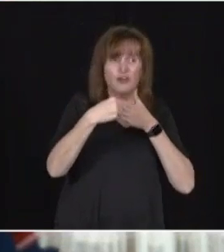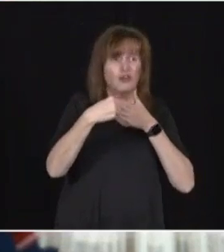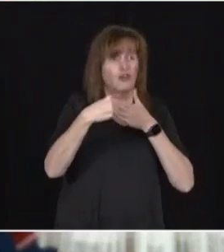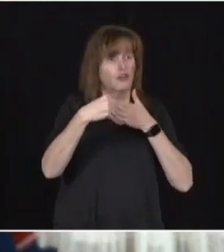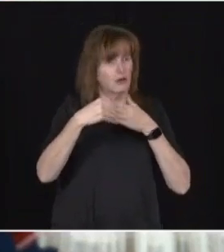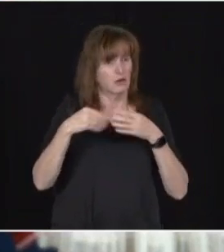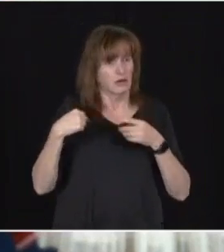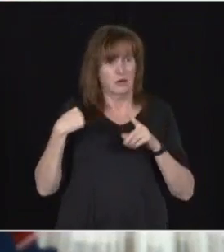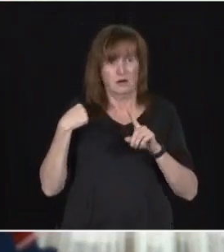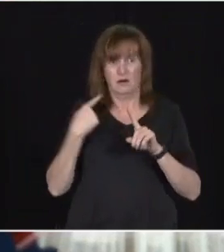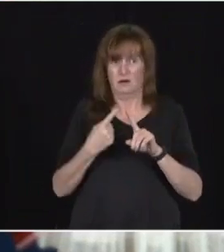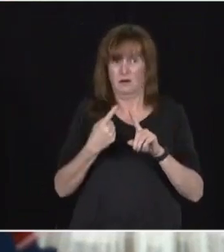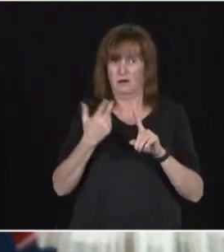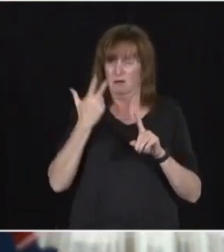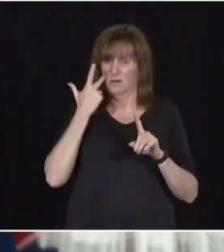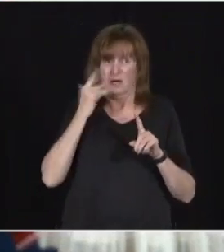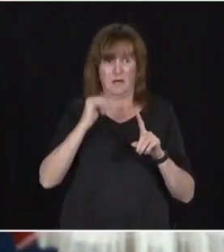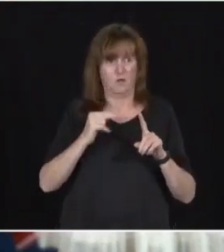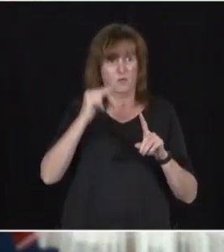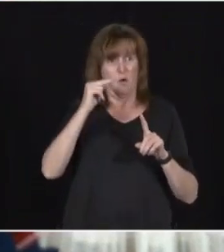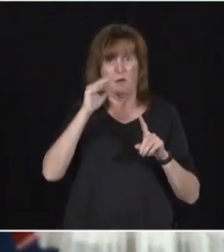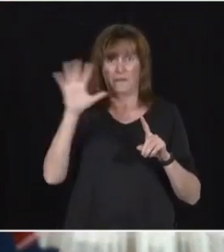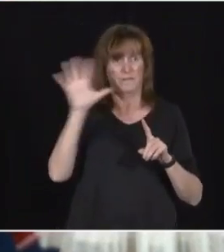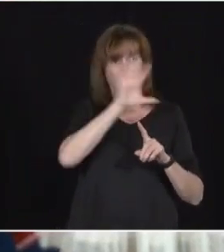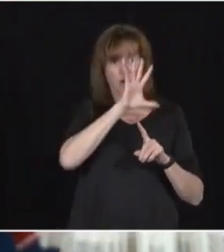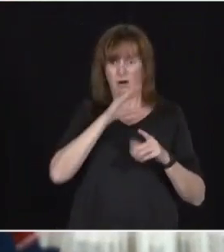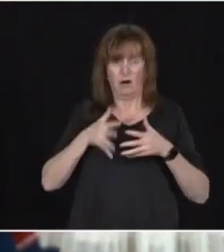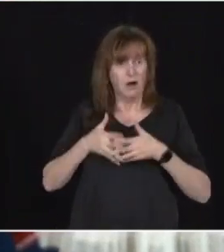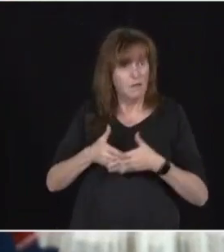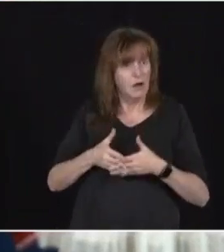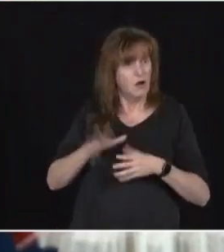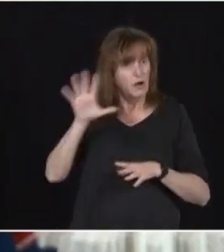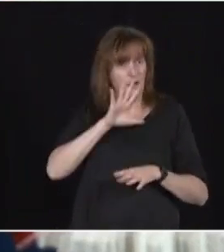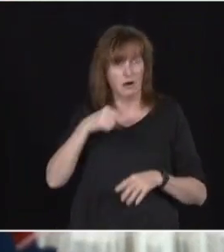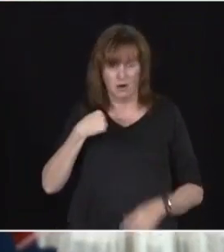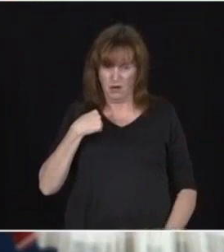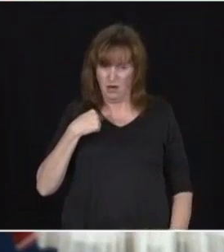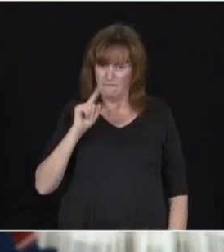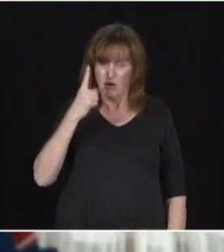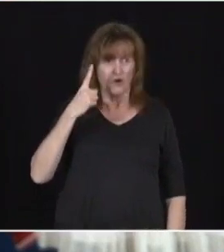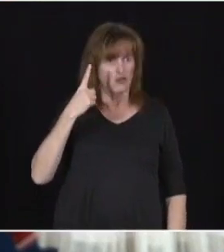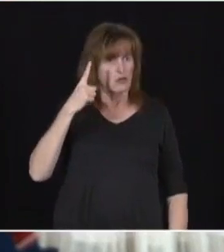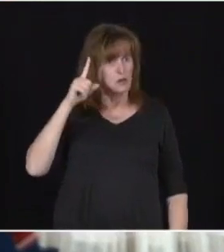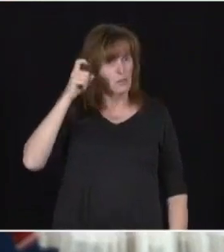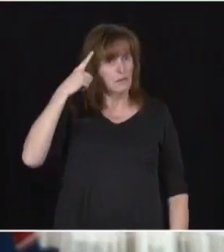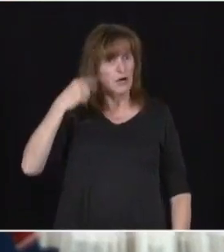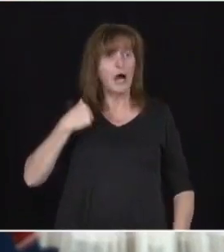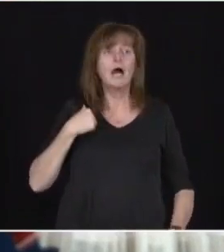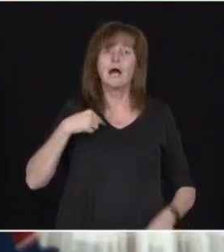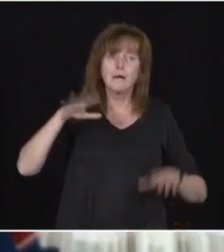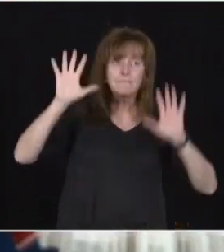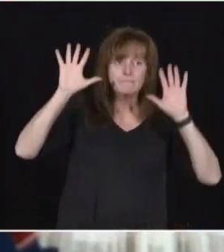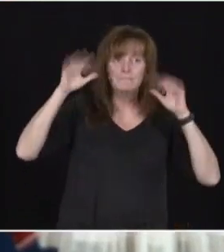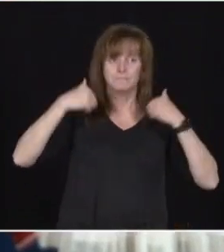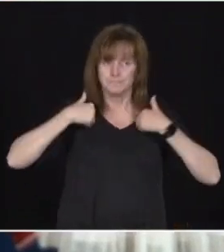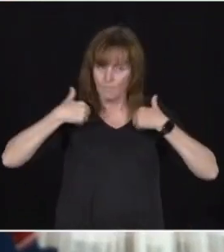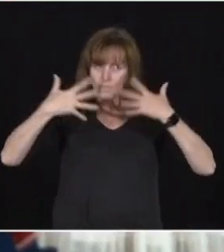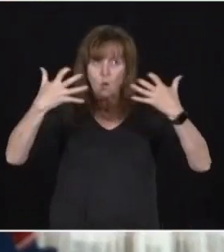answer the first leader I have seen right across North America including the United States to come out with my hand up saying that I want a